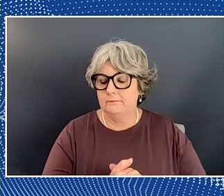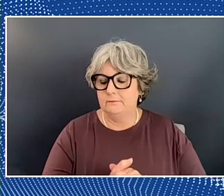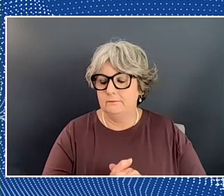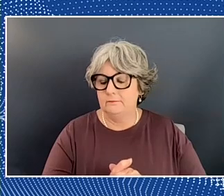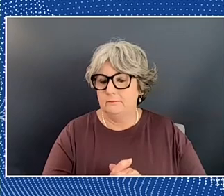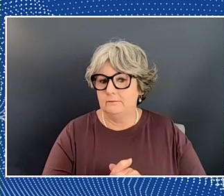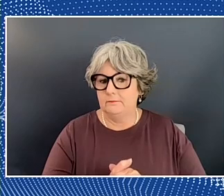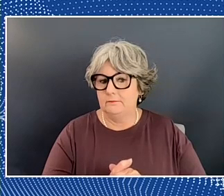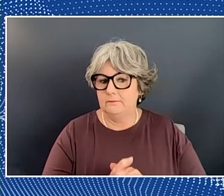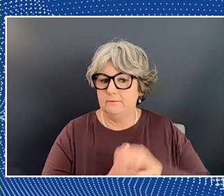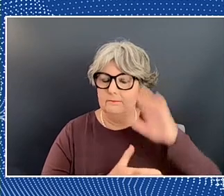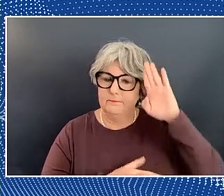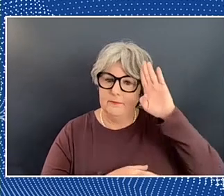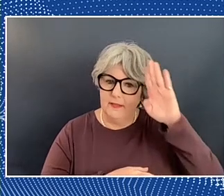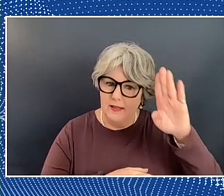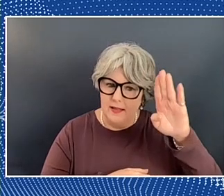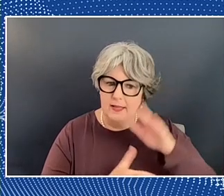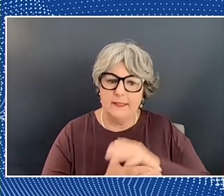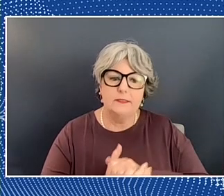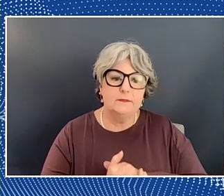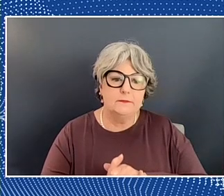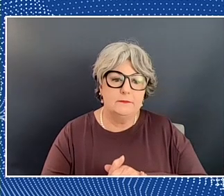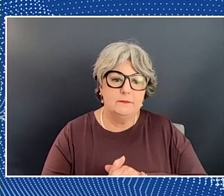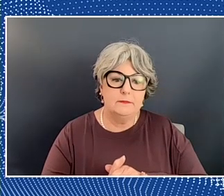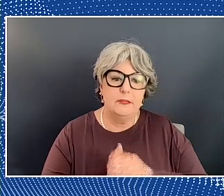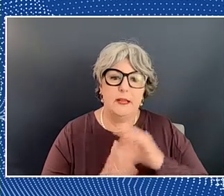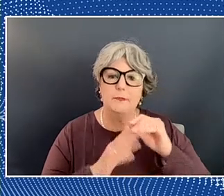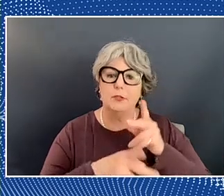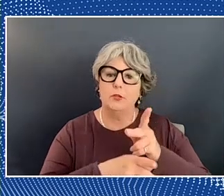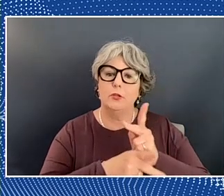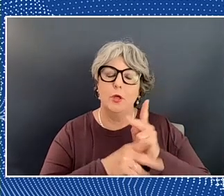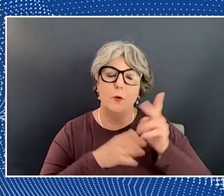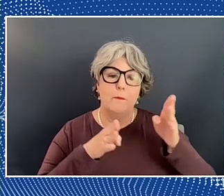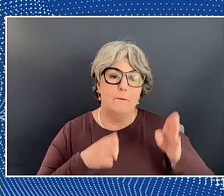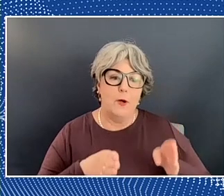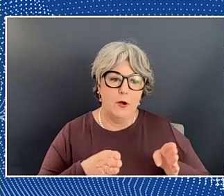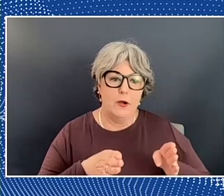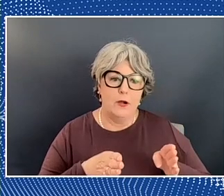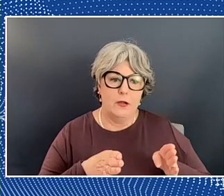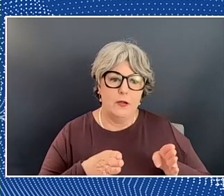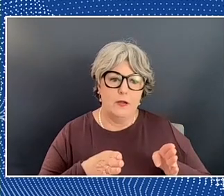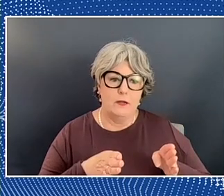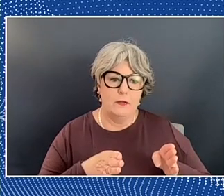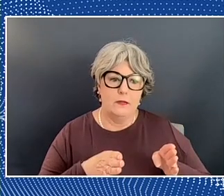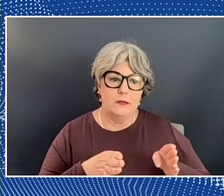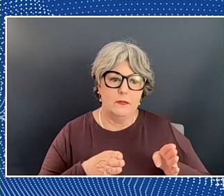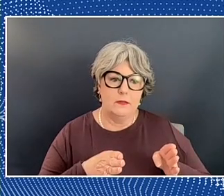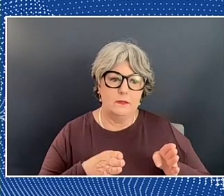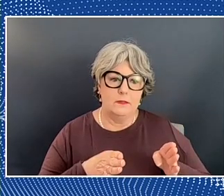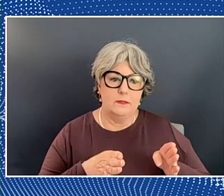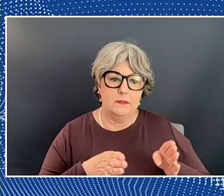Okay. Hi. I am a student loan borrower. I just turned 62 last month, 6-2, and I